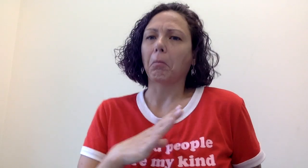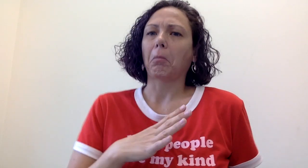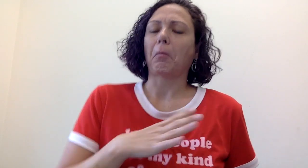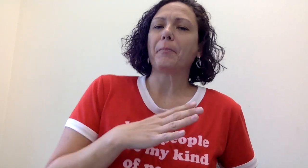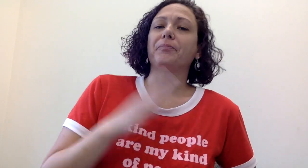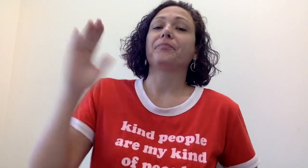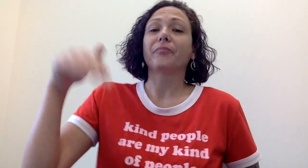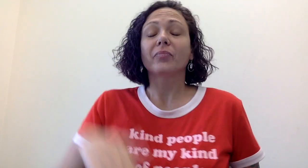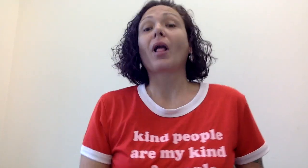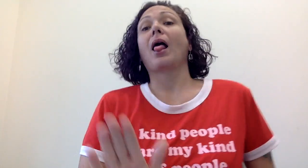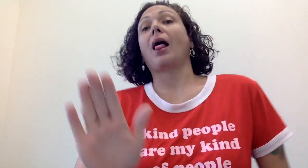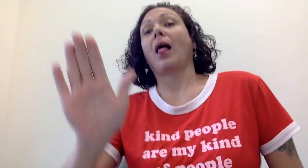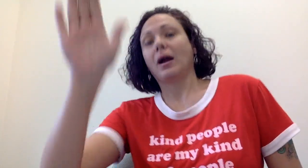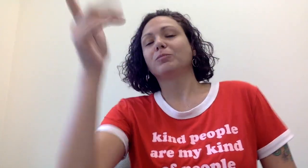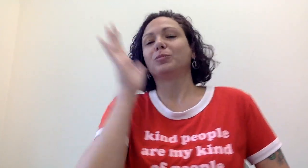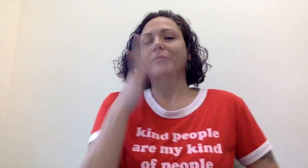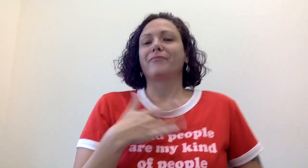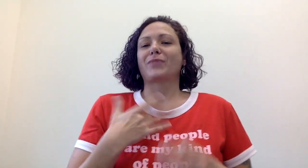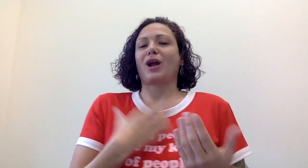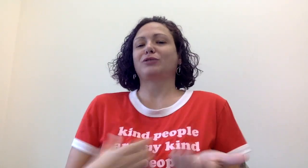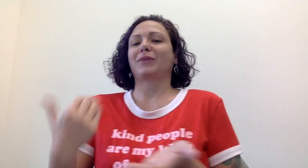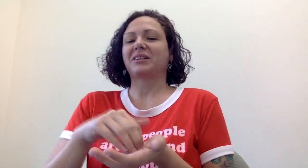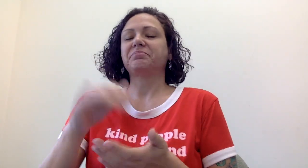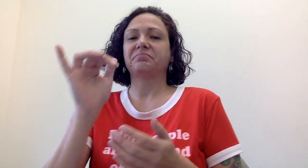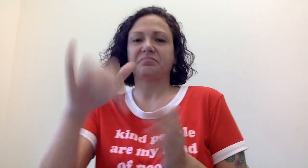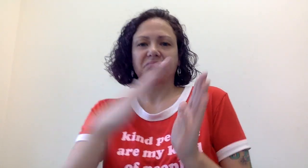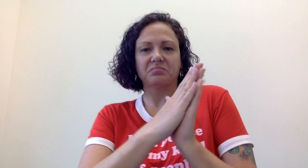Then it will go up, making you feel hungry again.